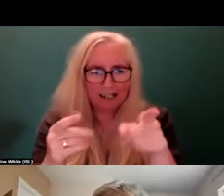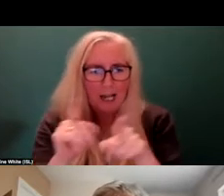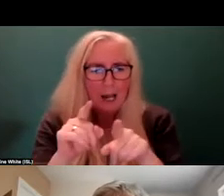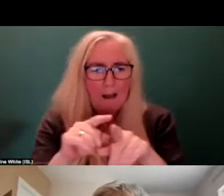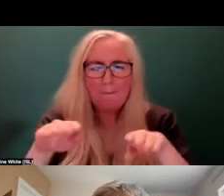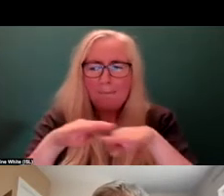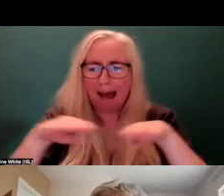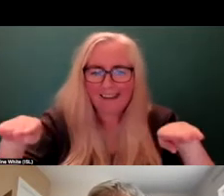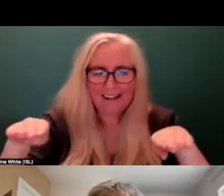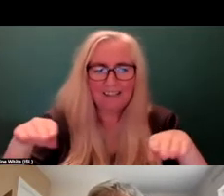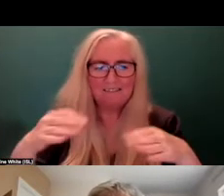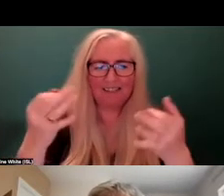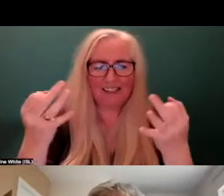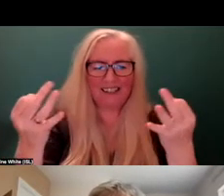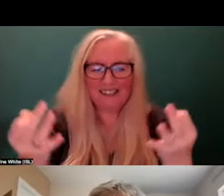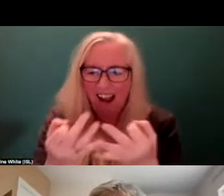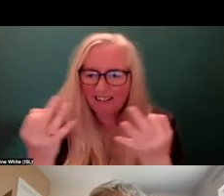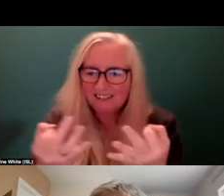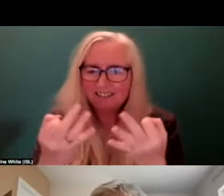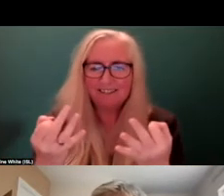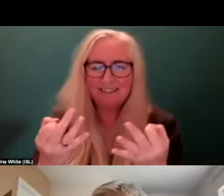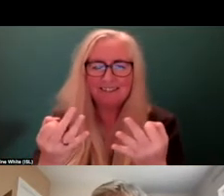So you see there some balconies and winter gardens from the streets,